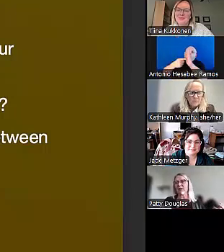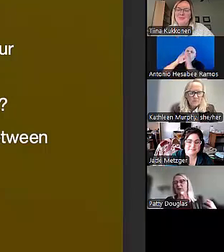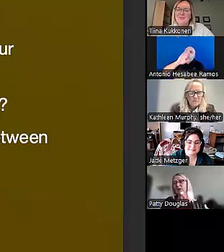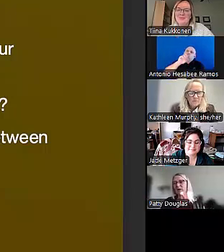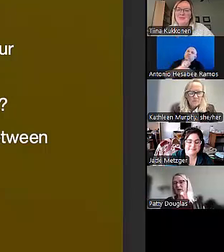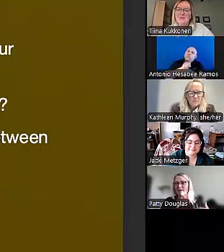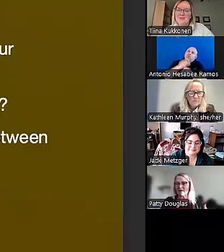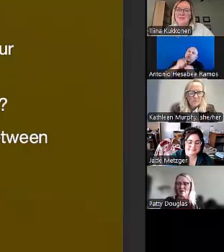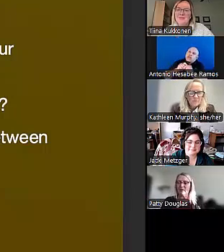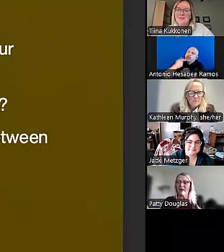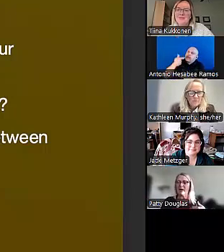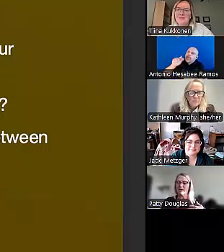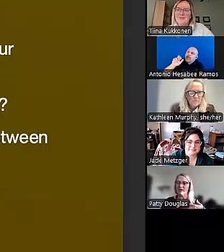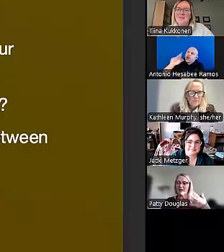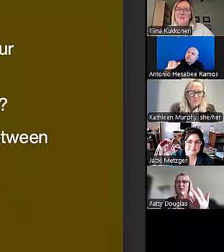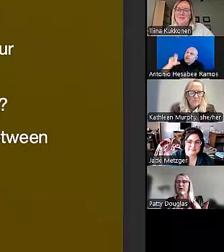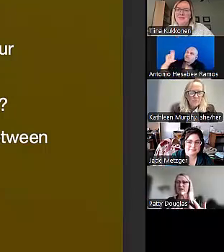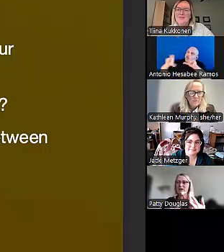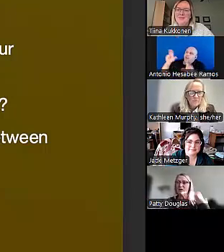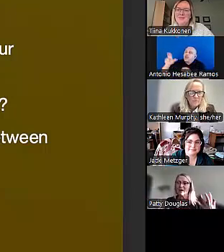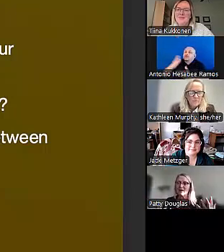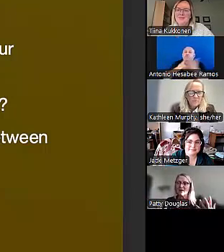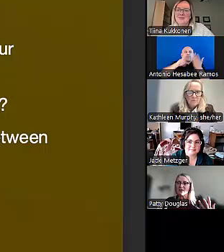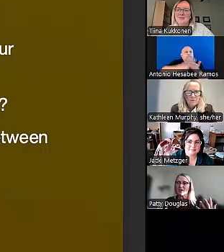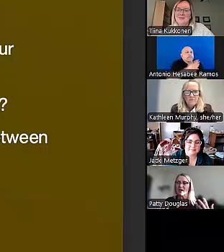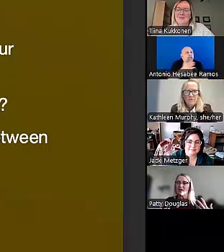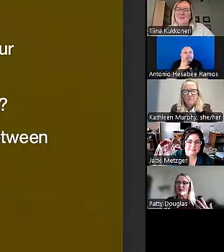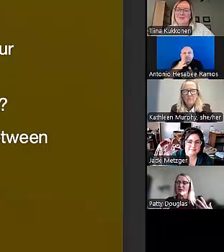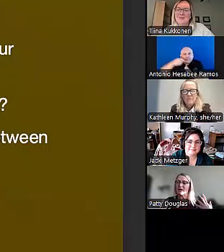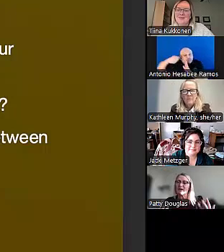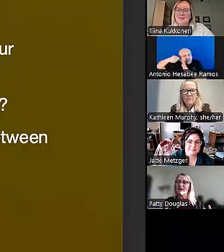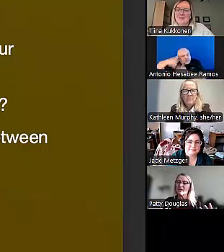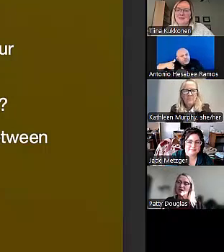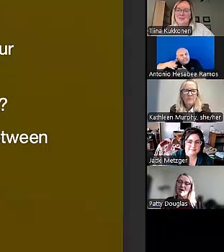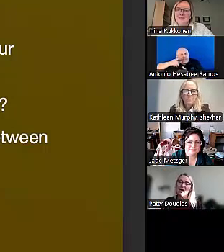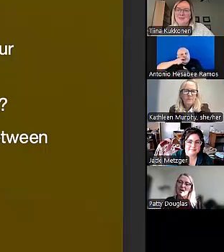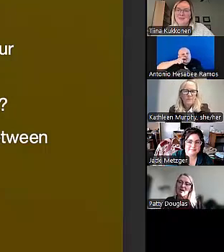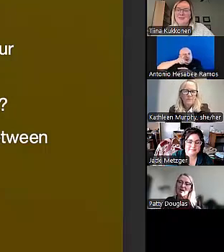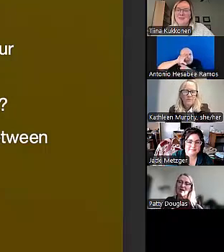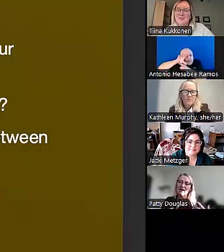somebody becomes a filmmaker. Somebody's whole life was changed because they saw